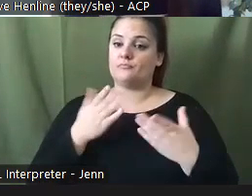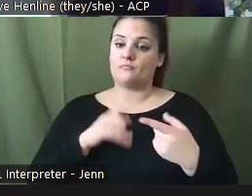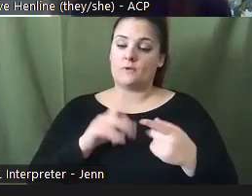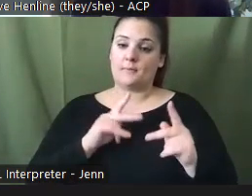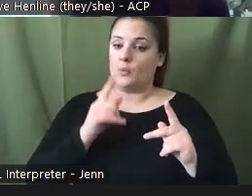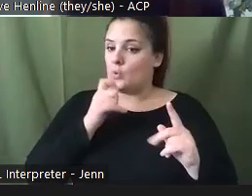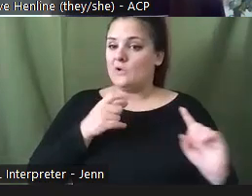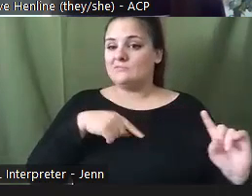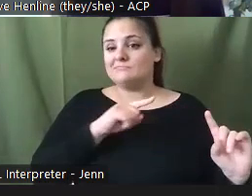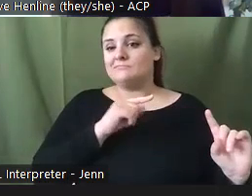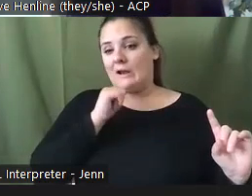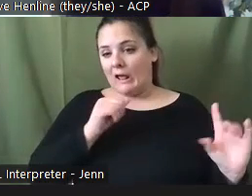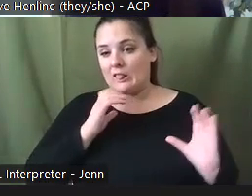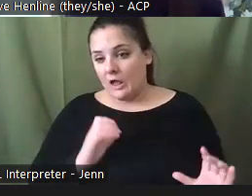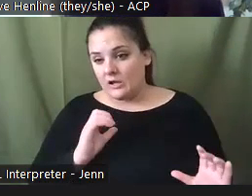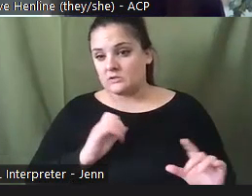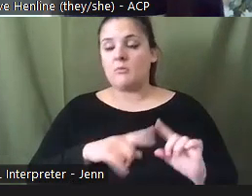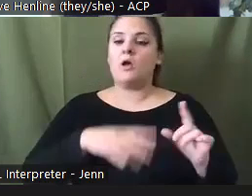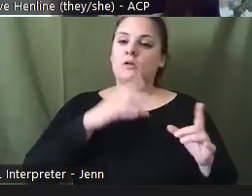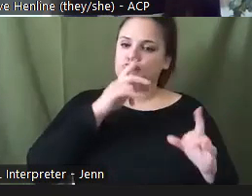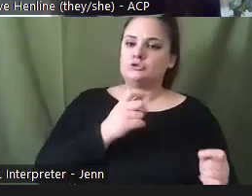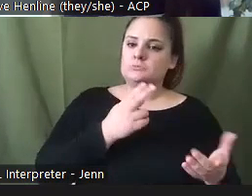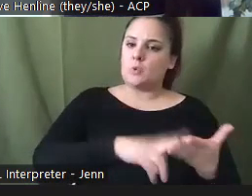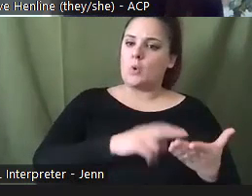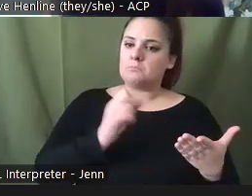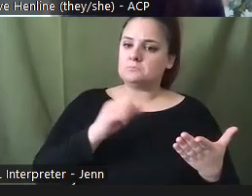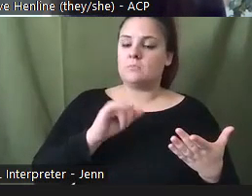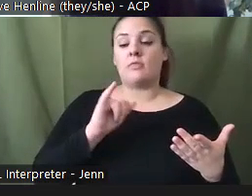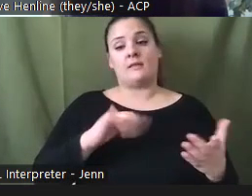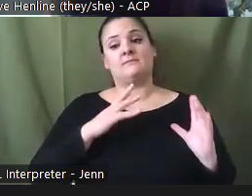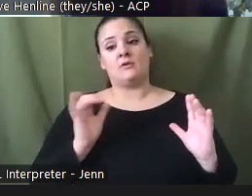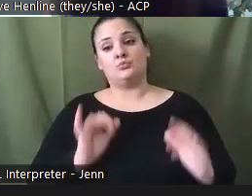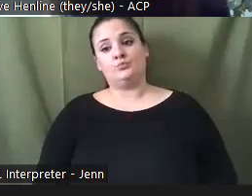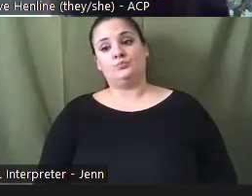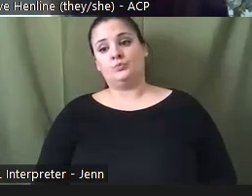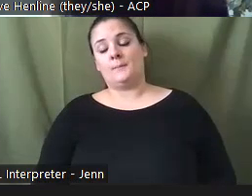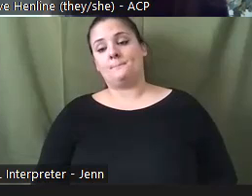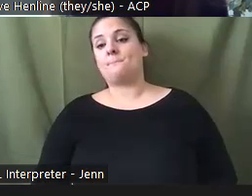clients, but are interested in enrolling and that is completely okay too. And so it's up to you and